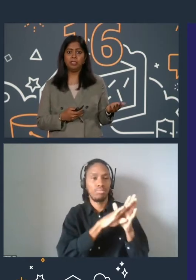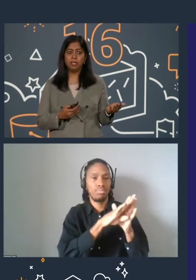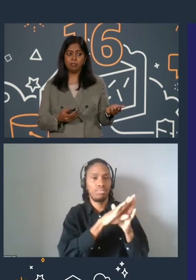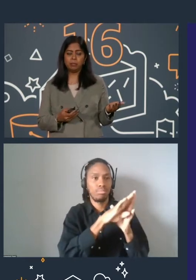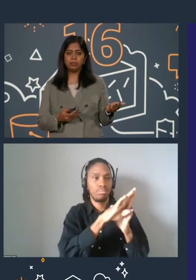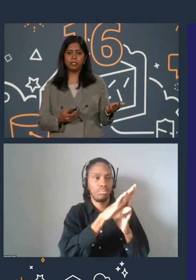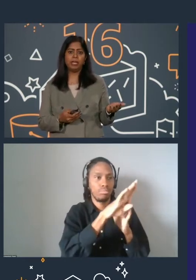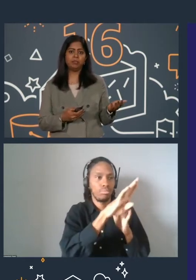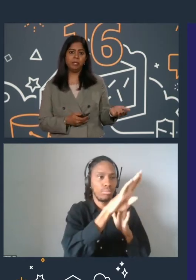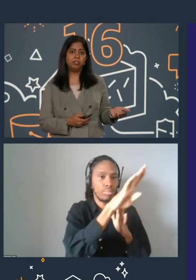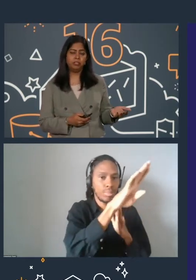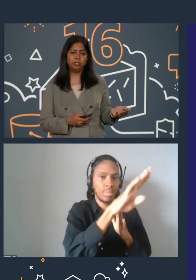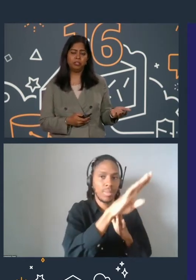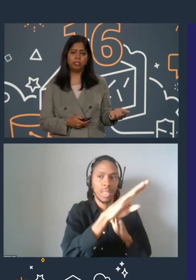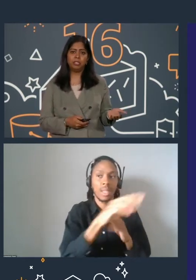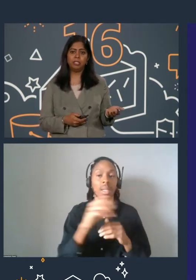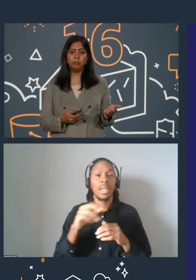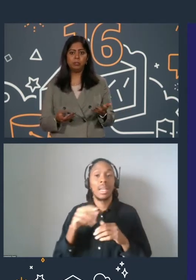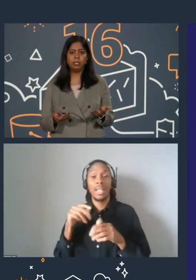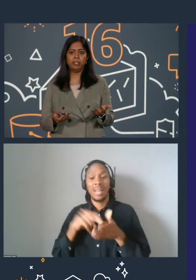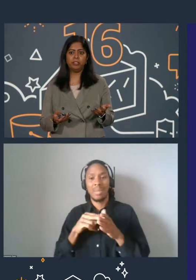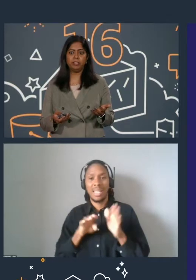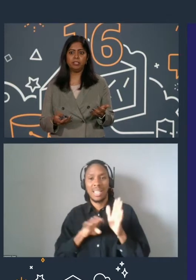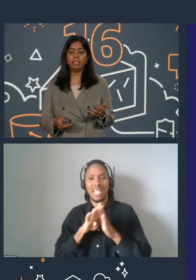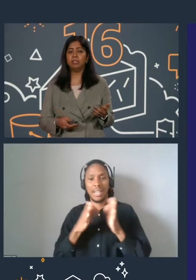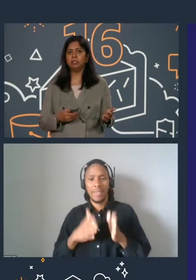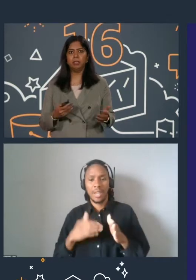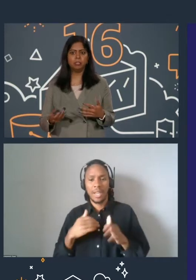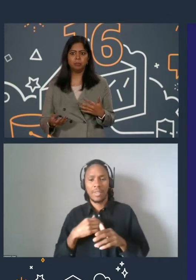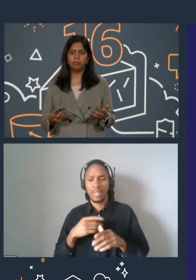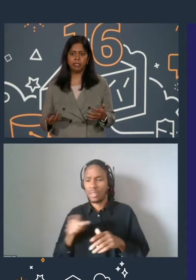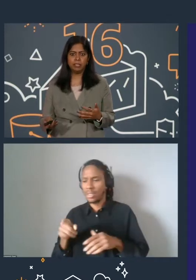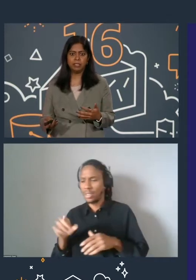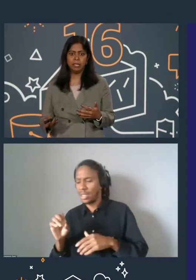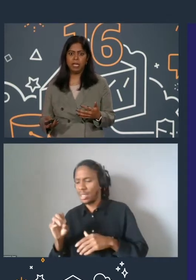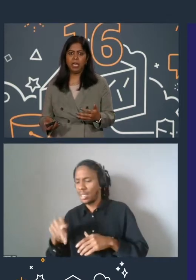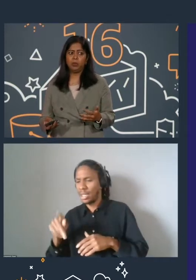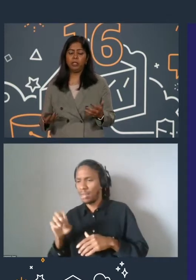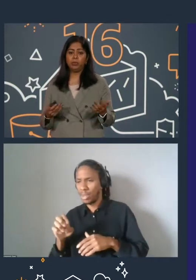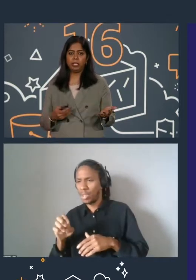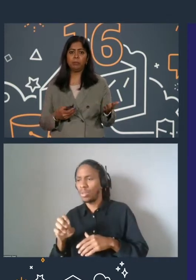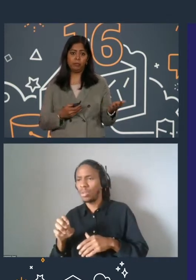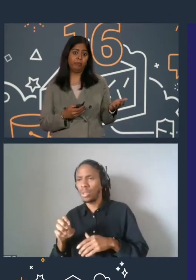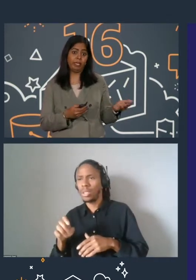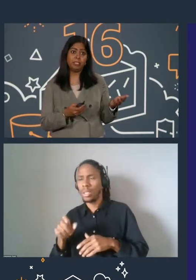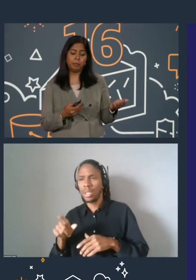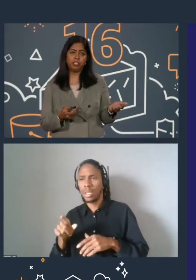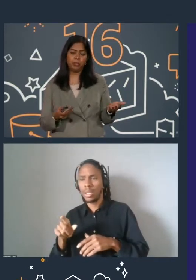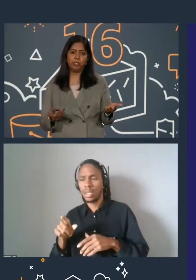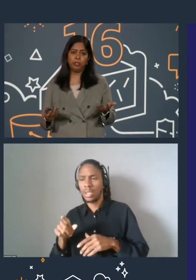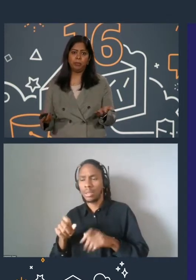the developers had to make sure that the compute layer is scaled in multiple fleets. And when you hit, especially when you hit